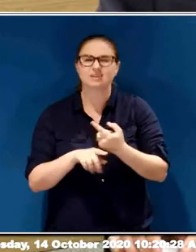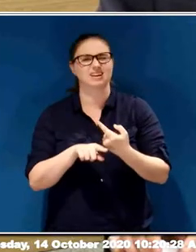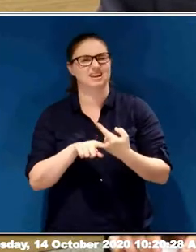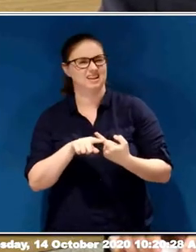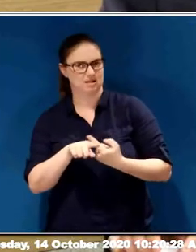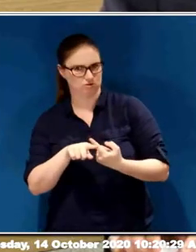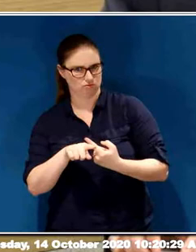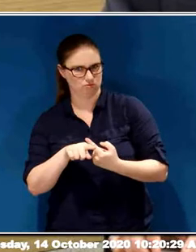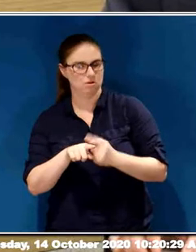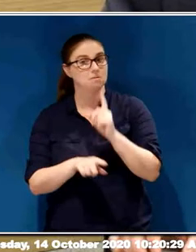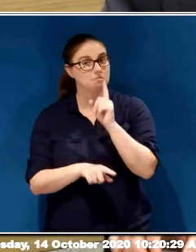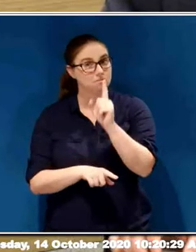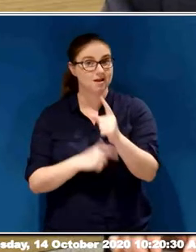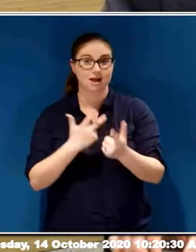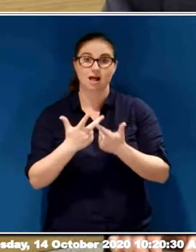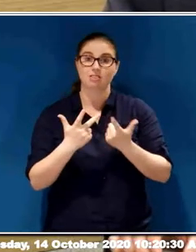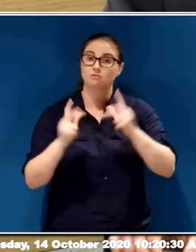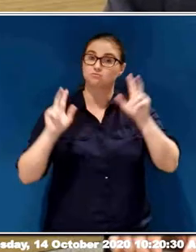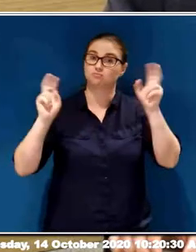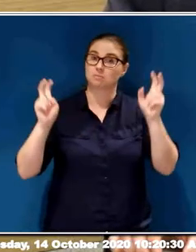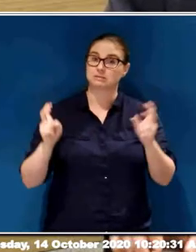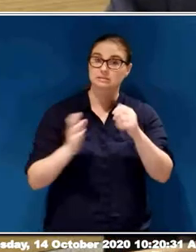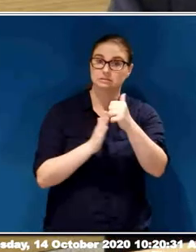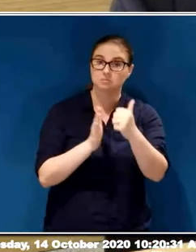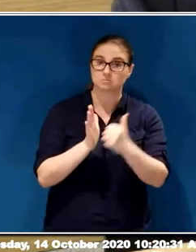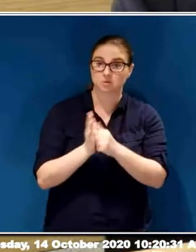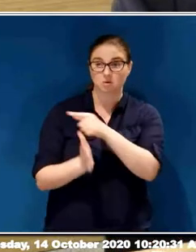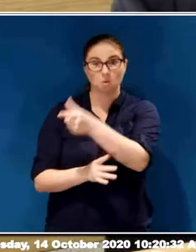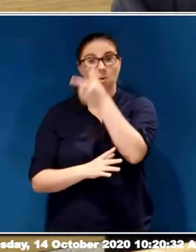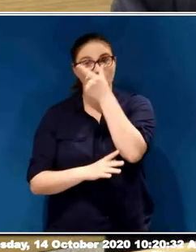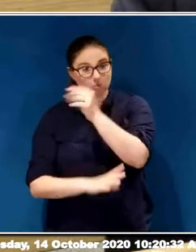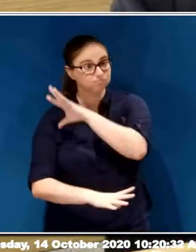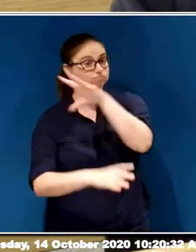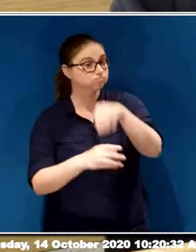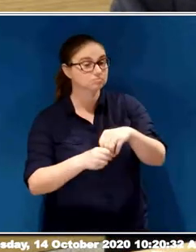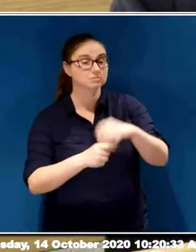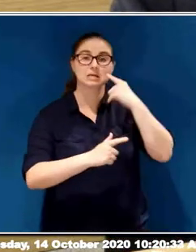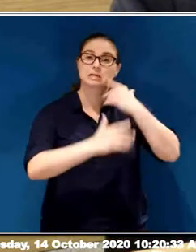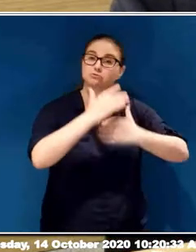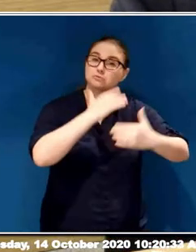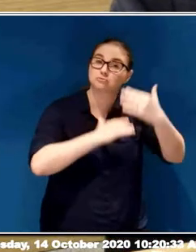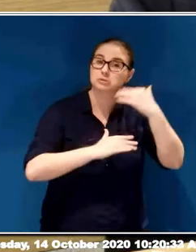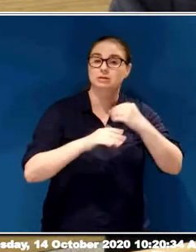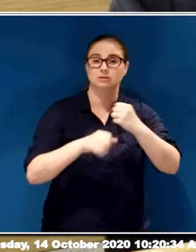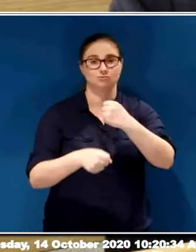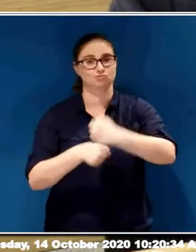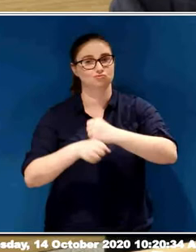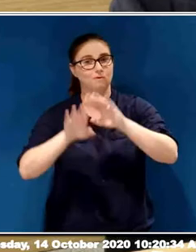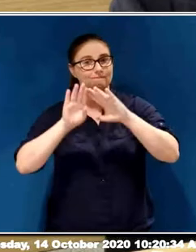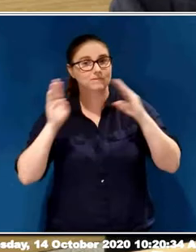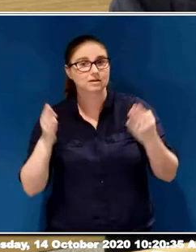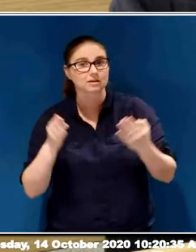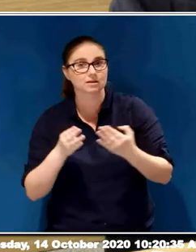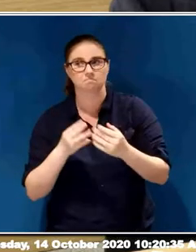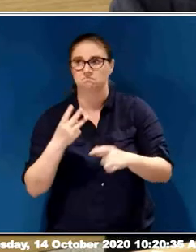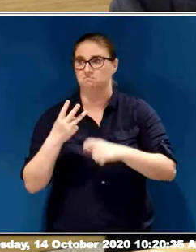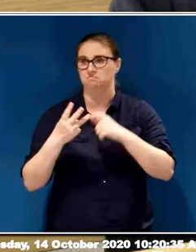History lessons, Geography lessons, Manual Arts lessons, and achieved